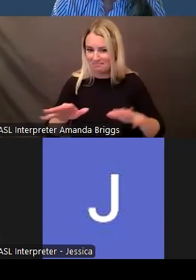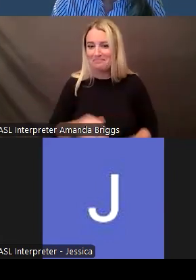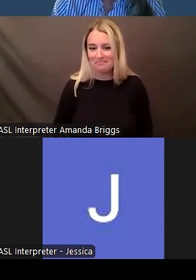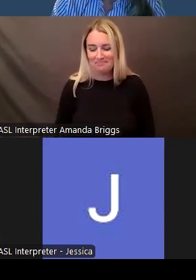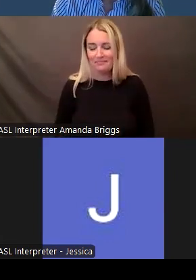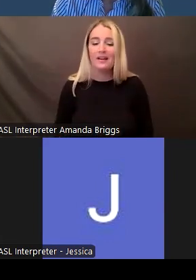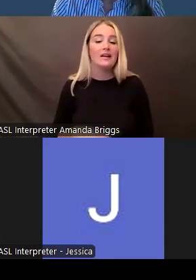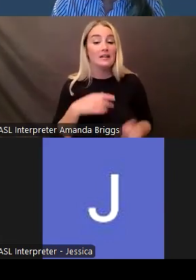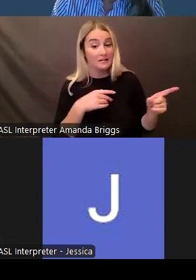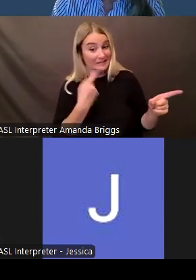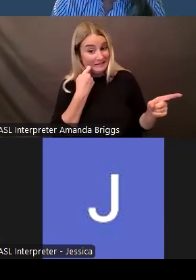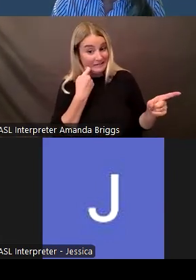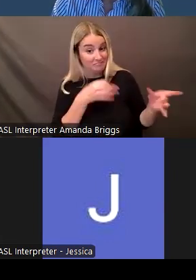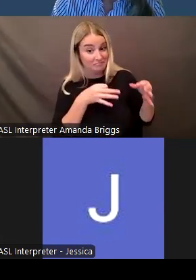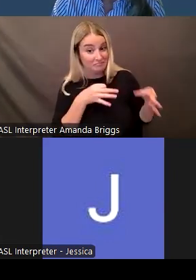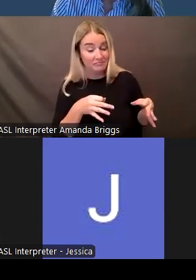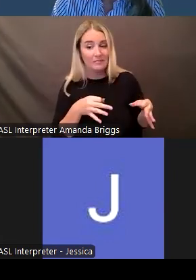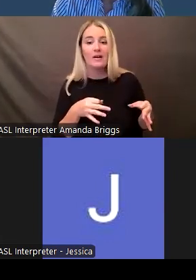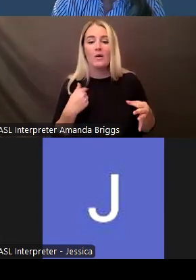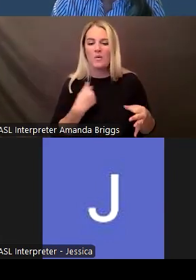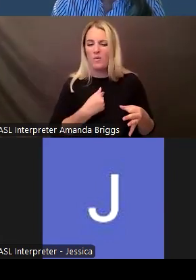As Harvey said, we will answer questions at the end of the slide show.